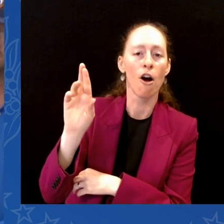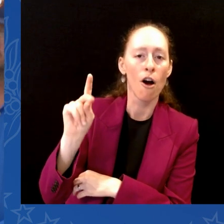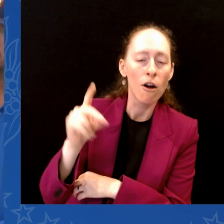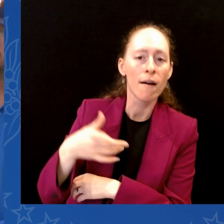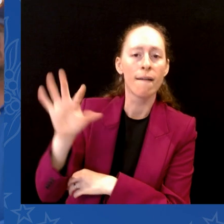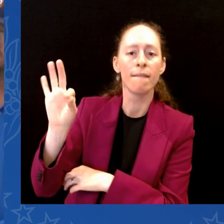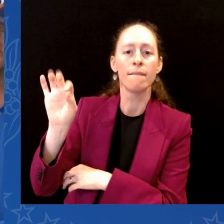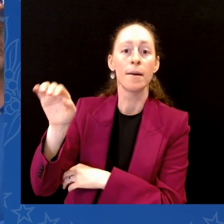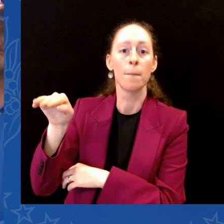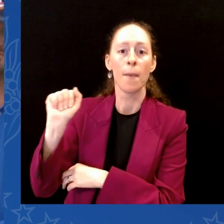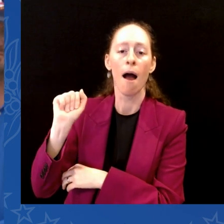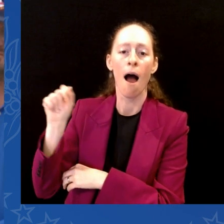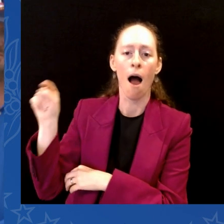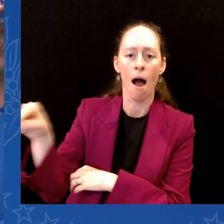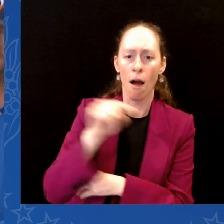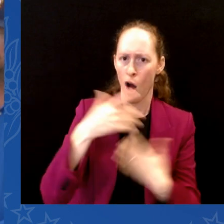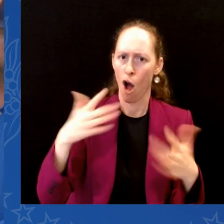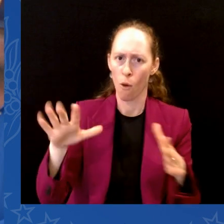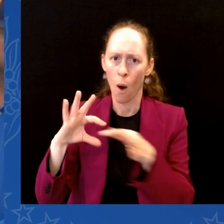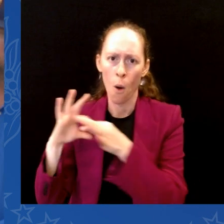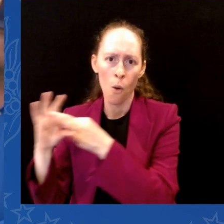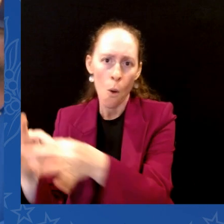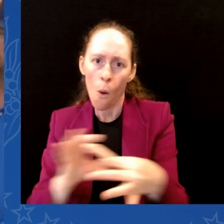And the search and rescue teams have knocked